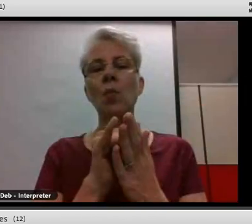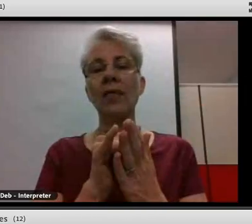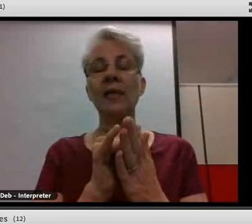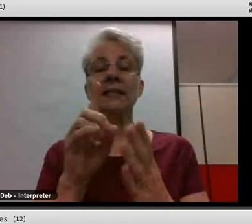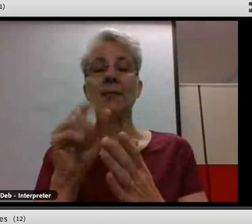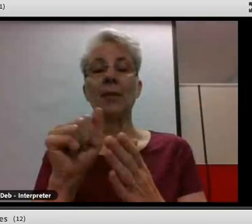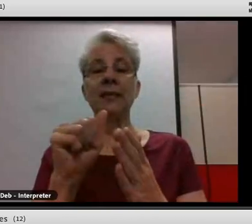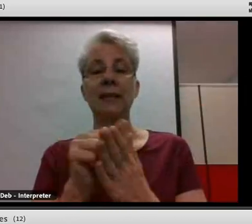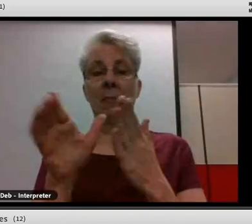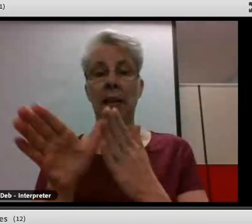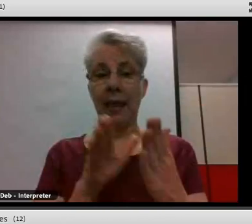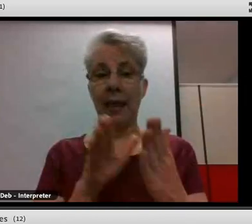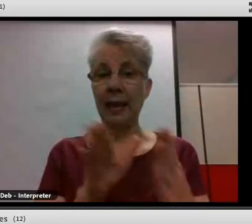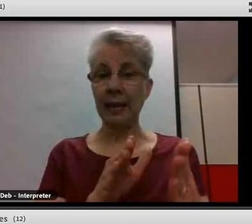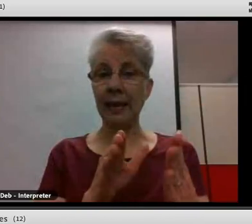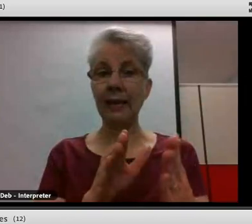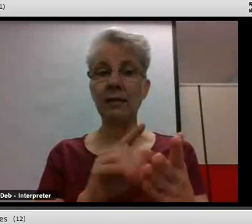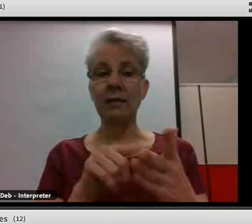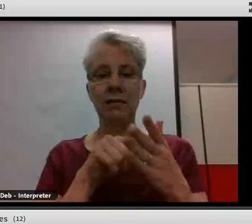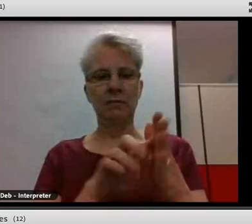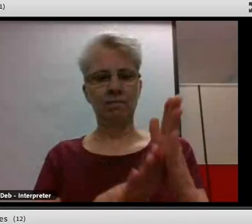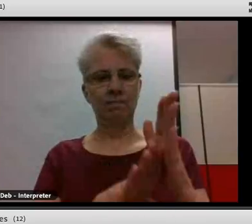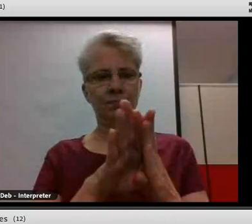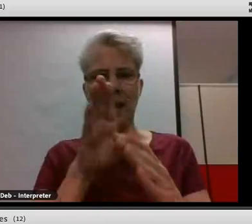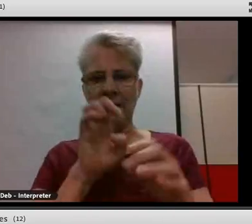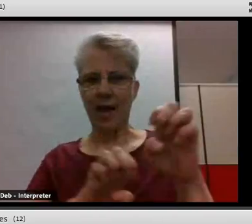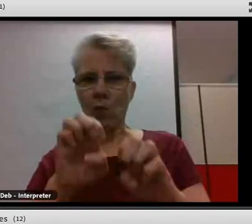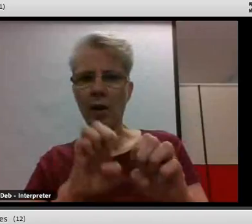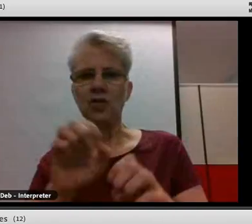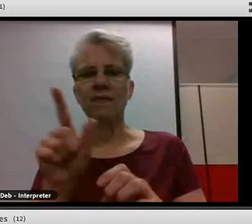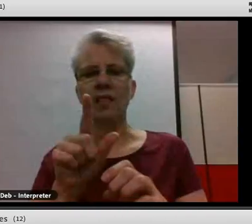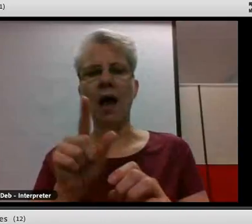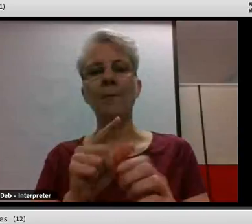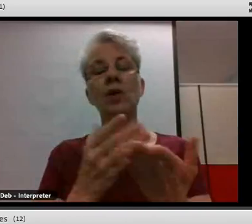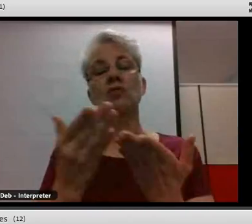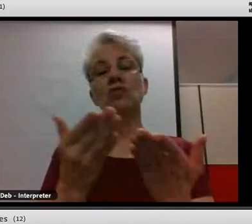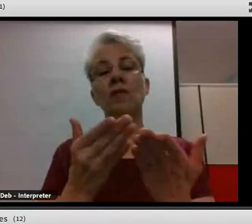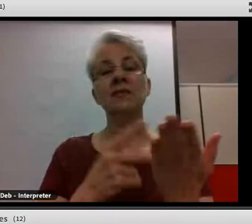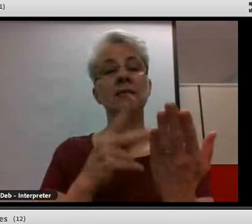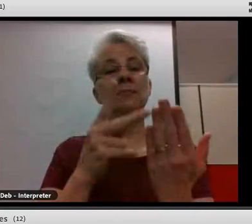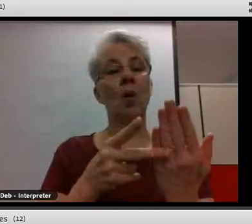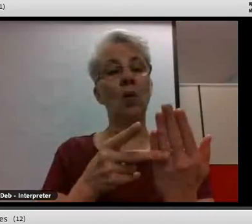Okay. So when you look at ALA's policy, they talk about the scope of disability law,